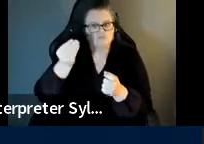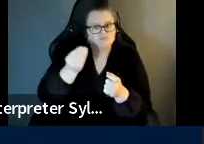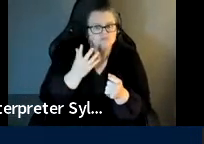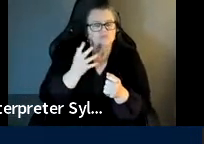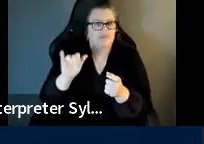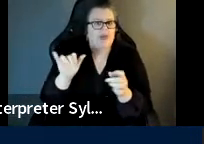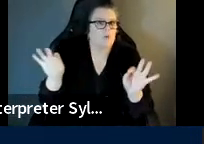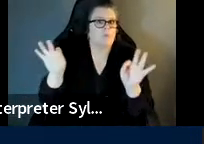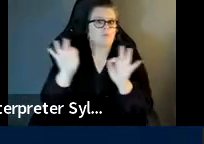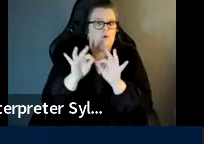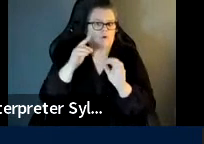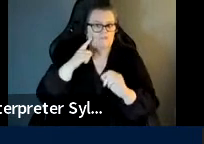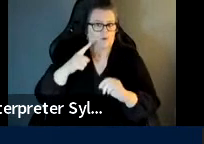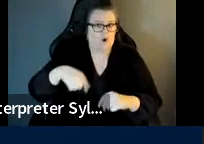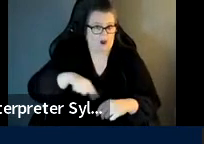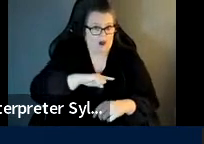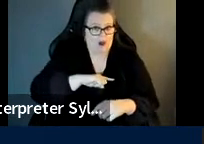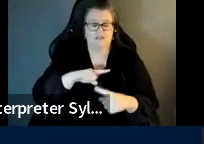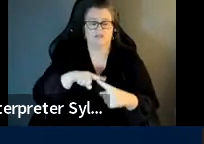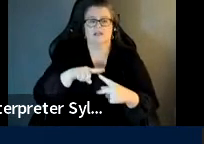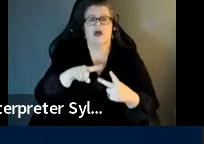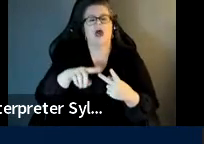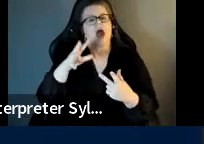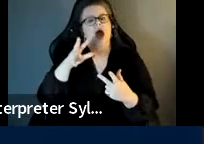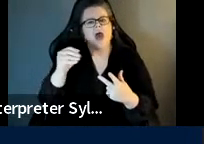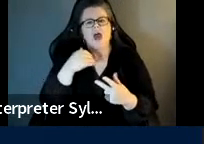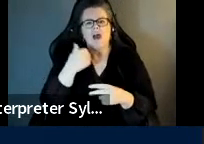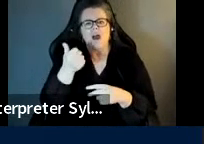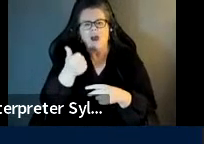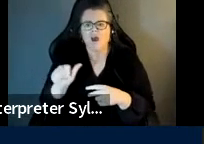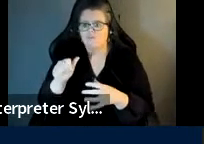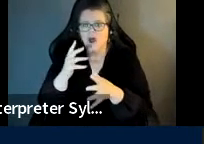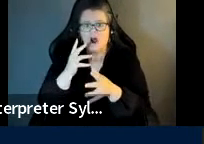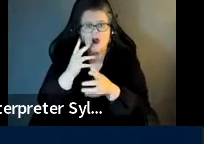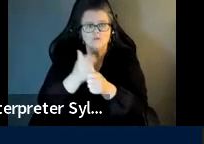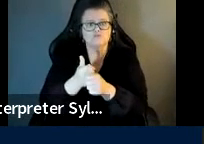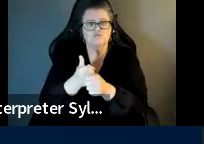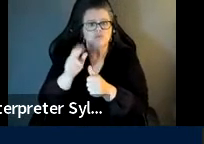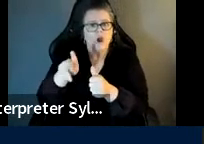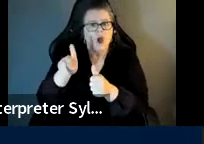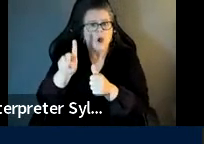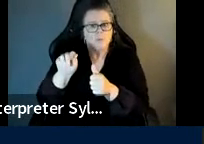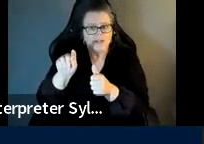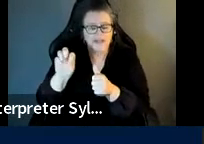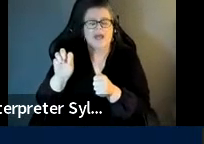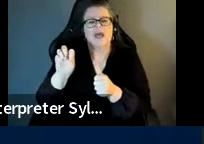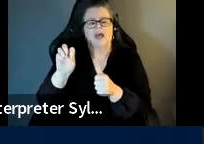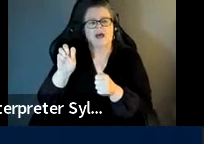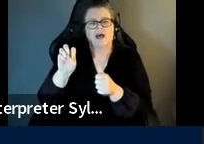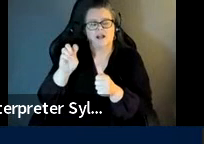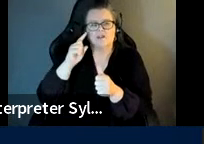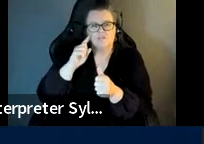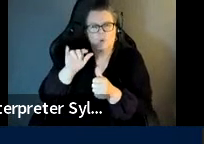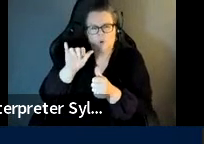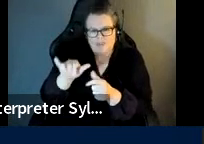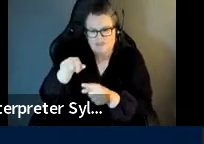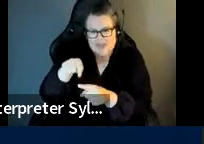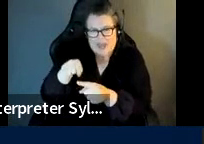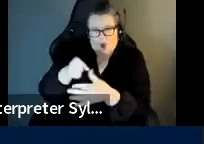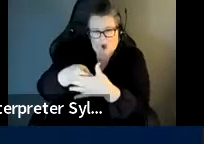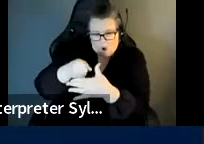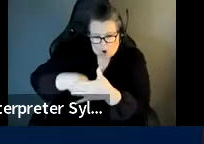And then also any updated information on the incremental cost for the design or the redesign